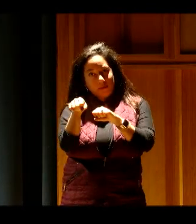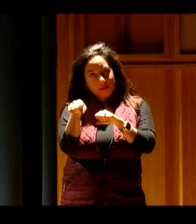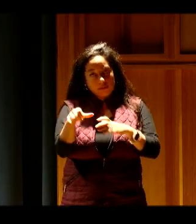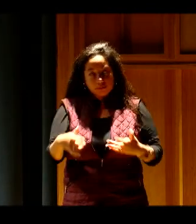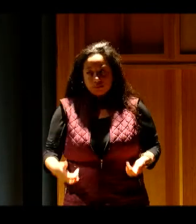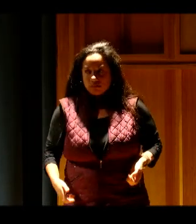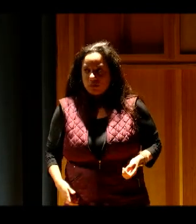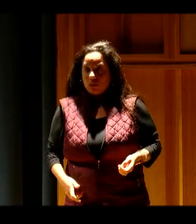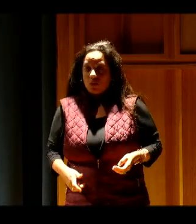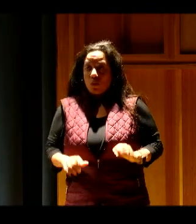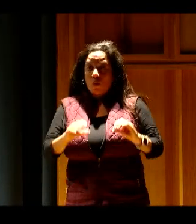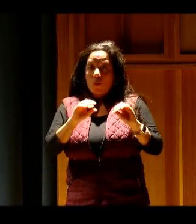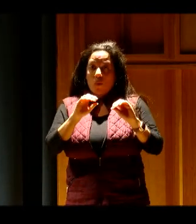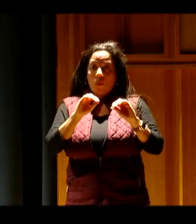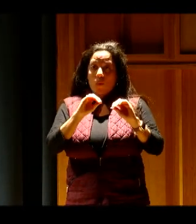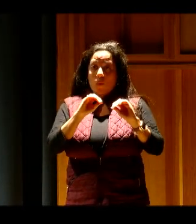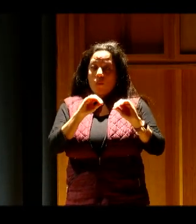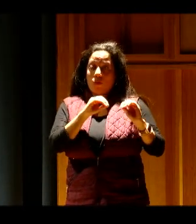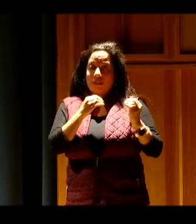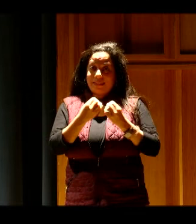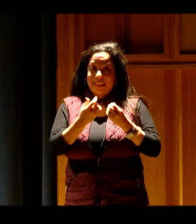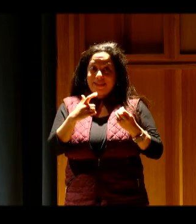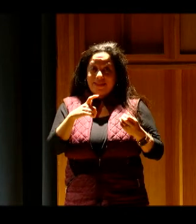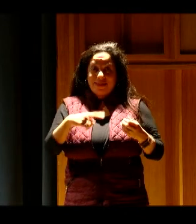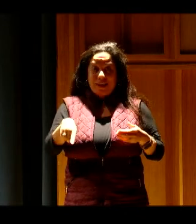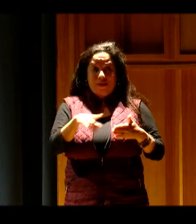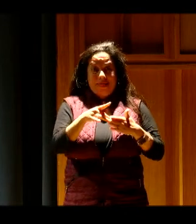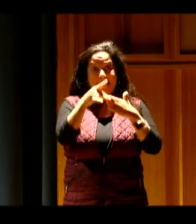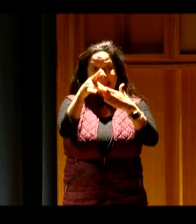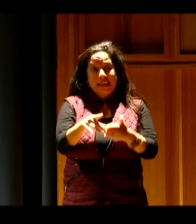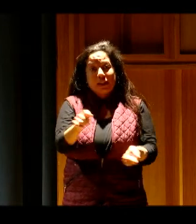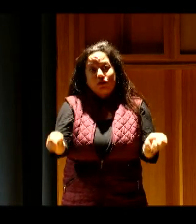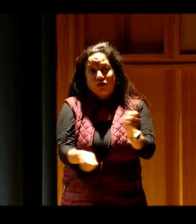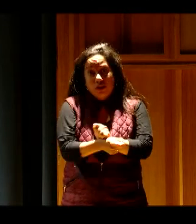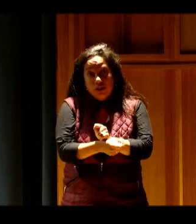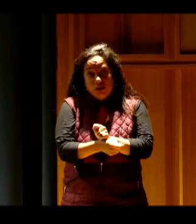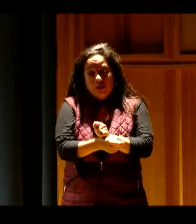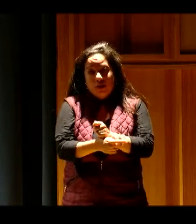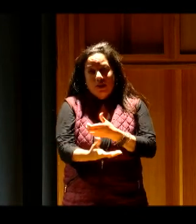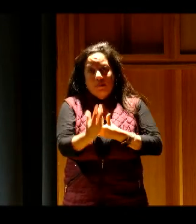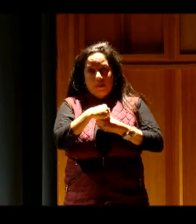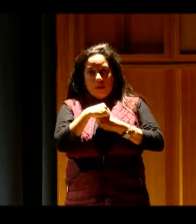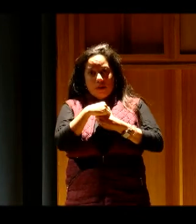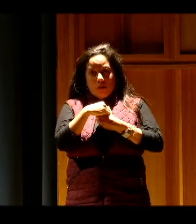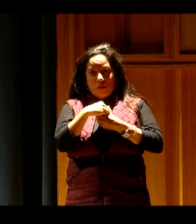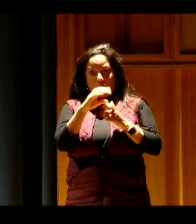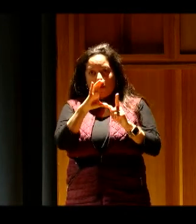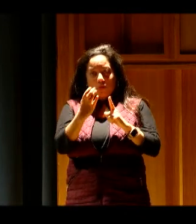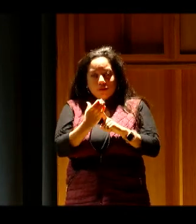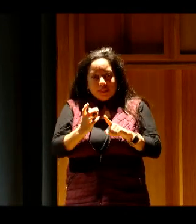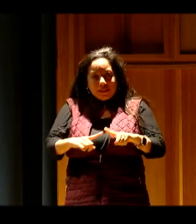Organizations who are leading change, I think organizations embody culture in a different way. They are the unsung